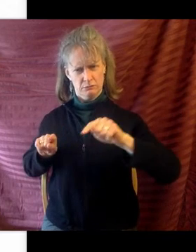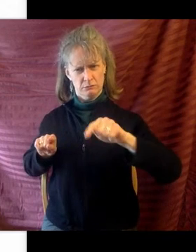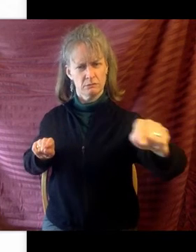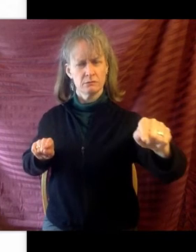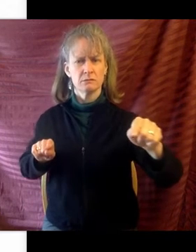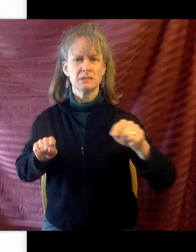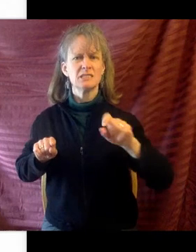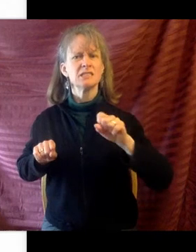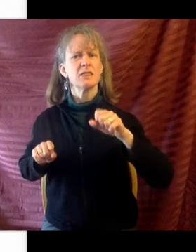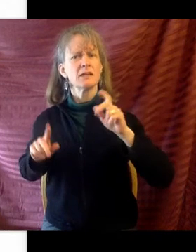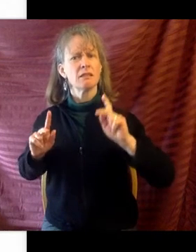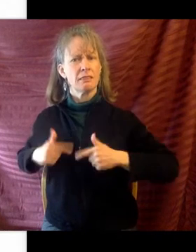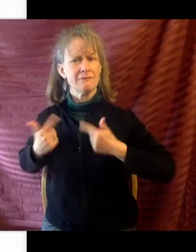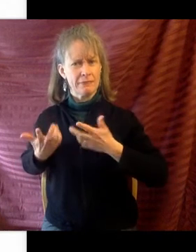biological evolution.